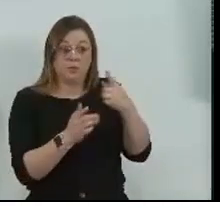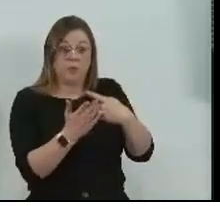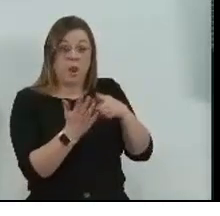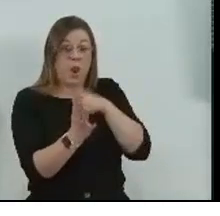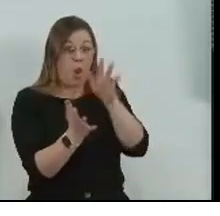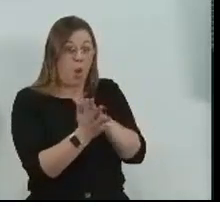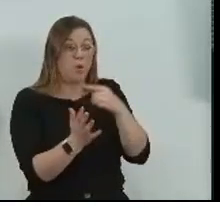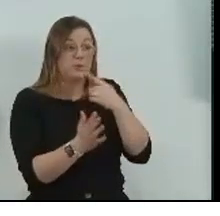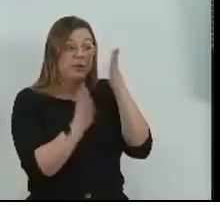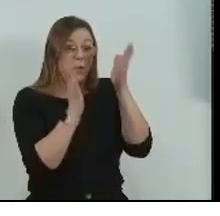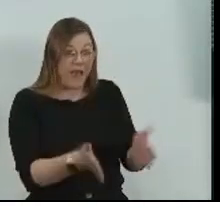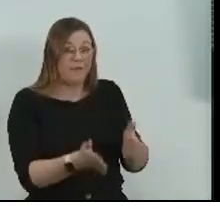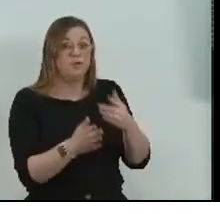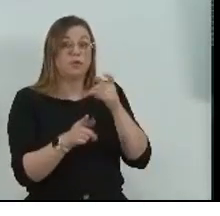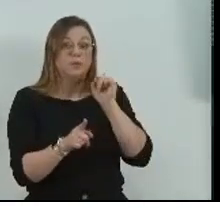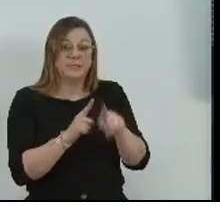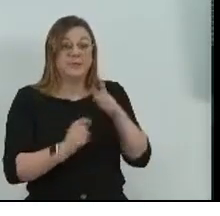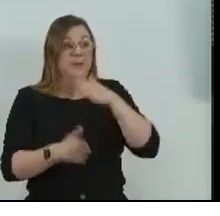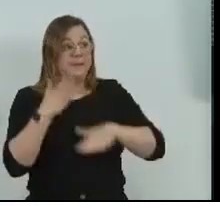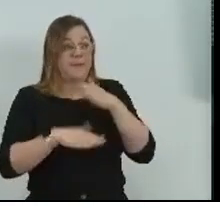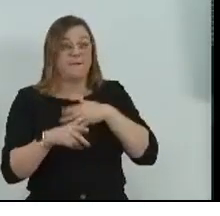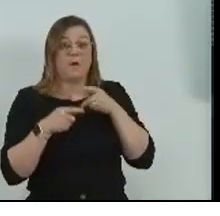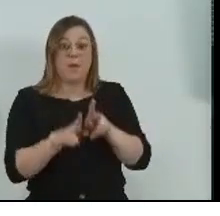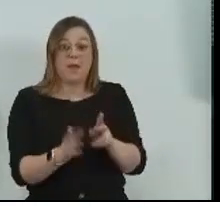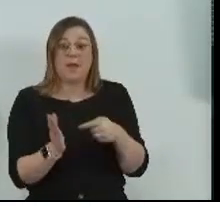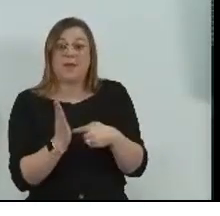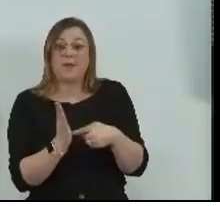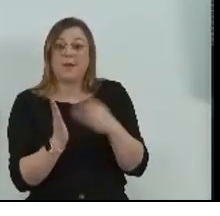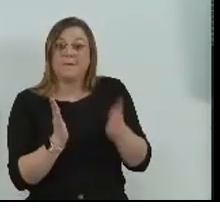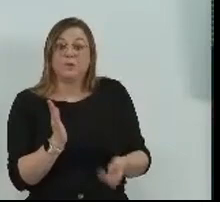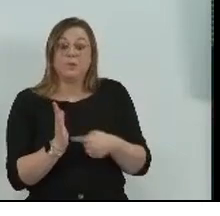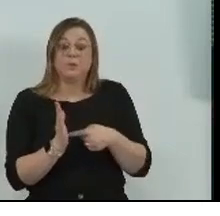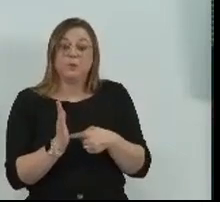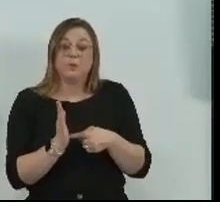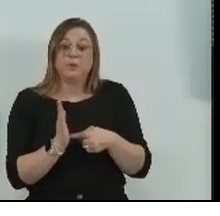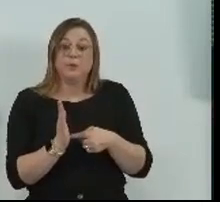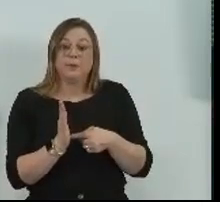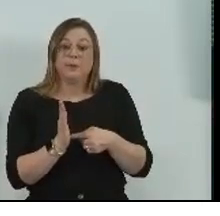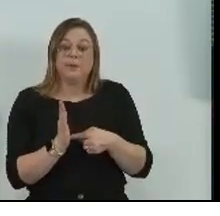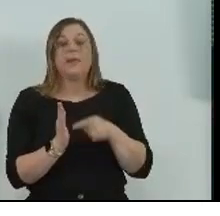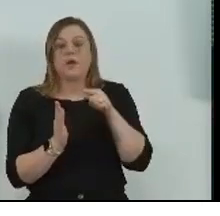we are supposed to behave in a particular way. And that is as, as I say, you know, it's a mantle